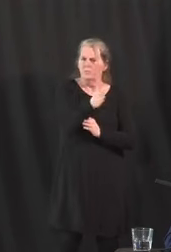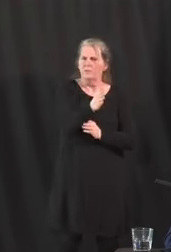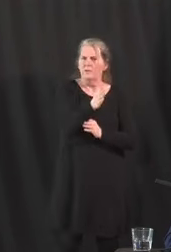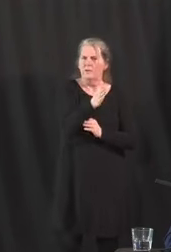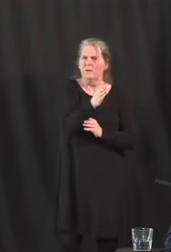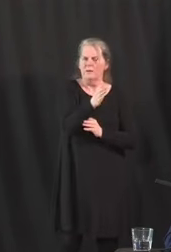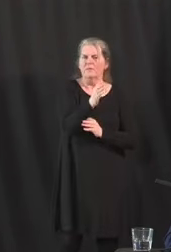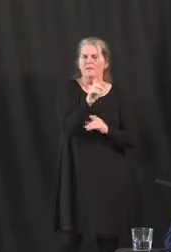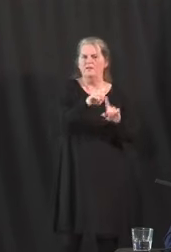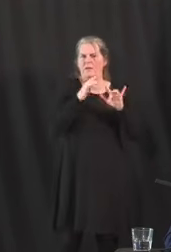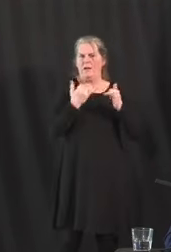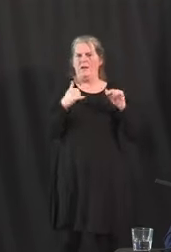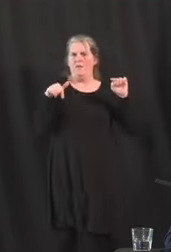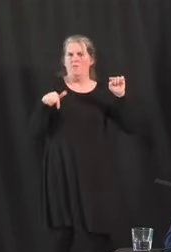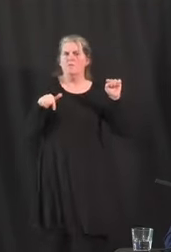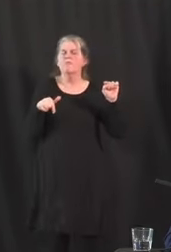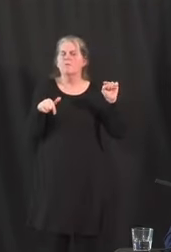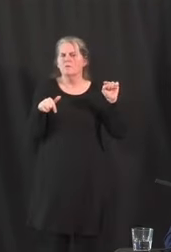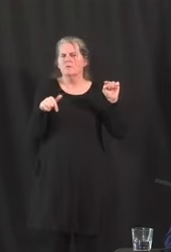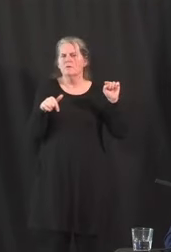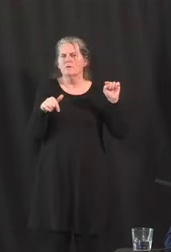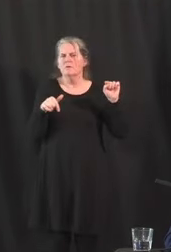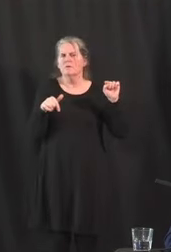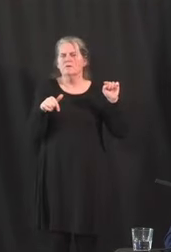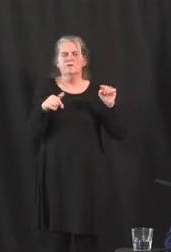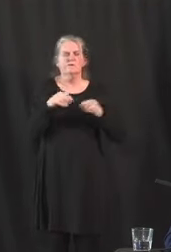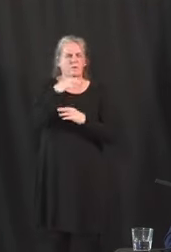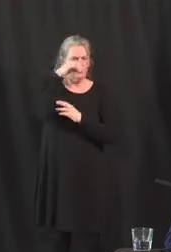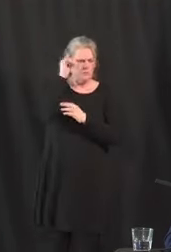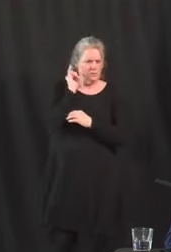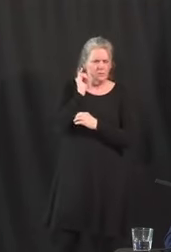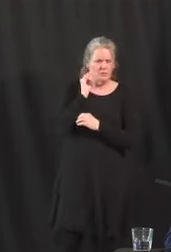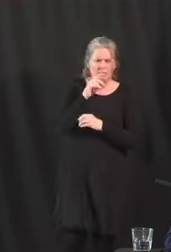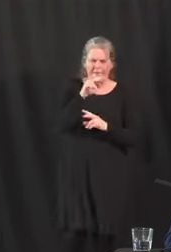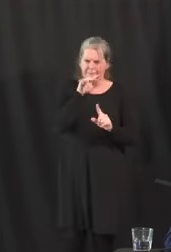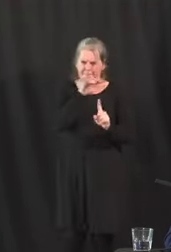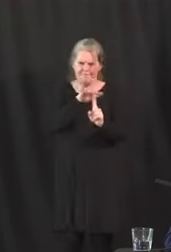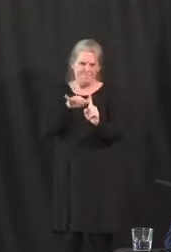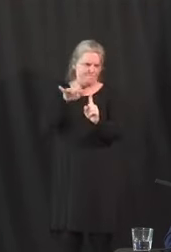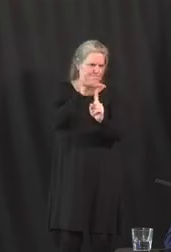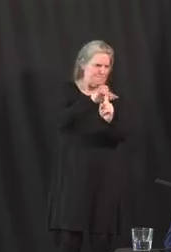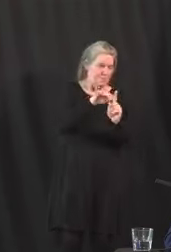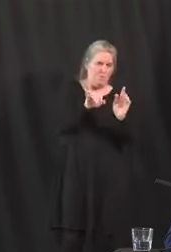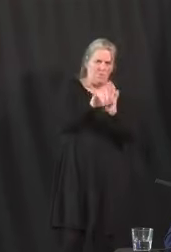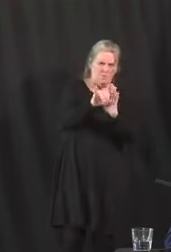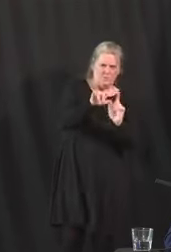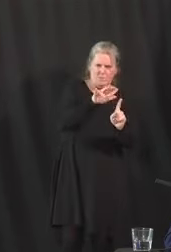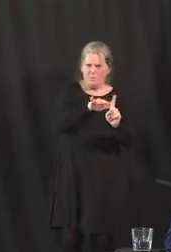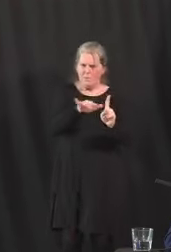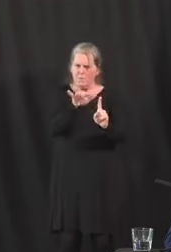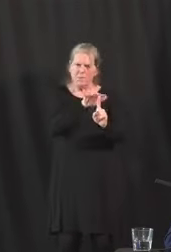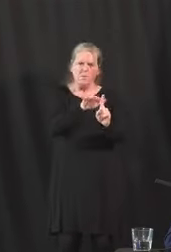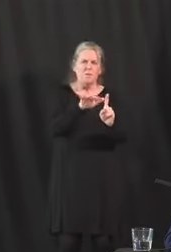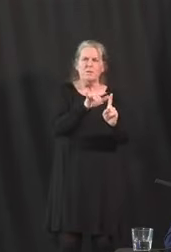RIGHT NOW, WE'RE LOOKING FOR SIGNALS. AND THERE'S A NUMBER OF STRATEGIES LOOKING FOR SIGNALS